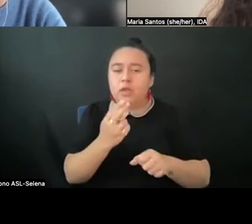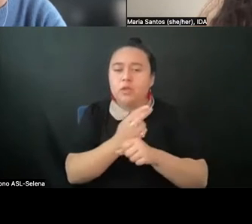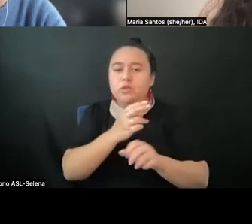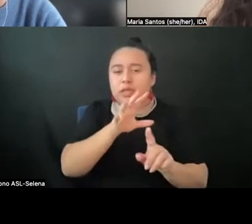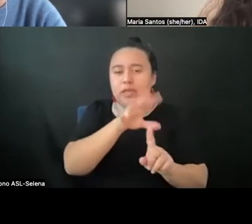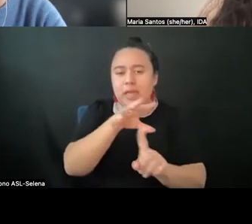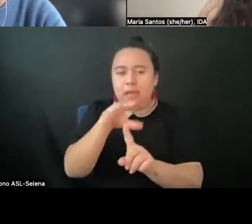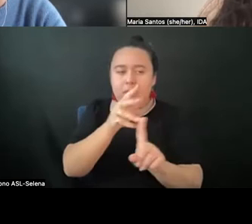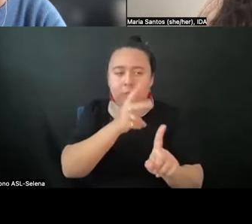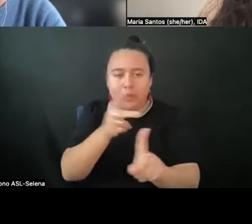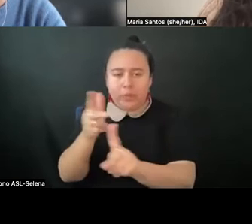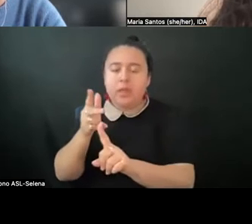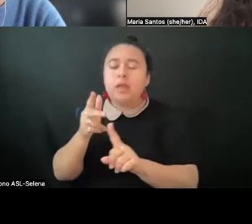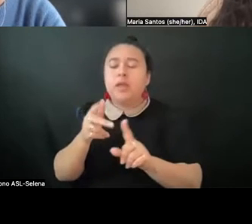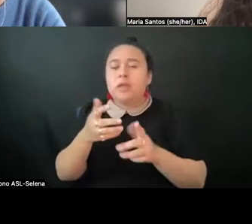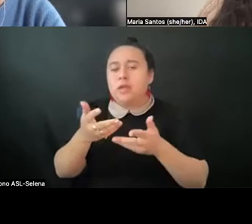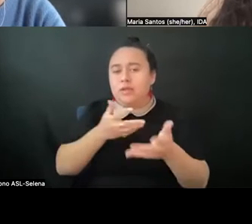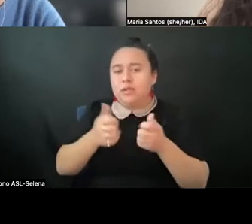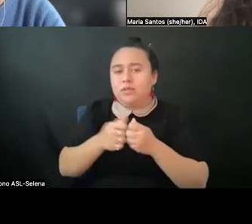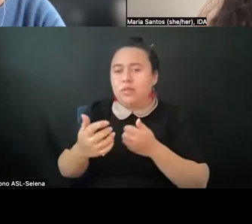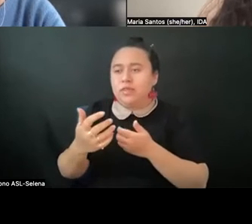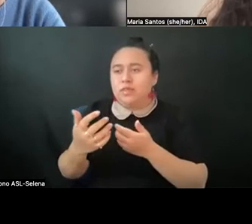something that is really kind of slick and flashy.